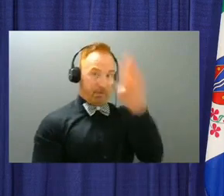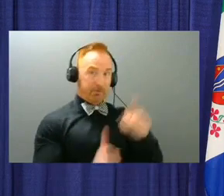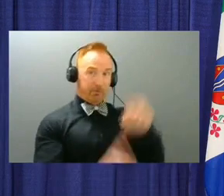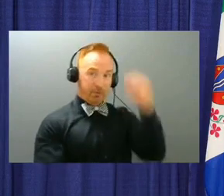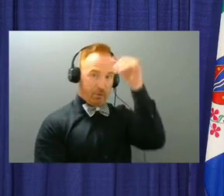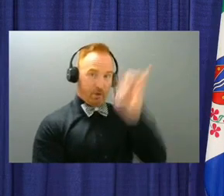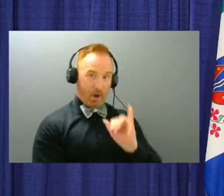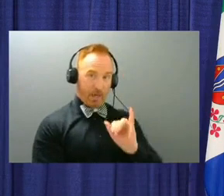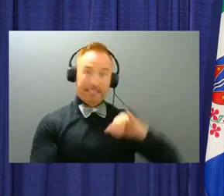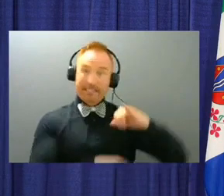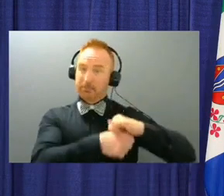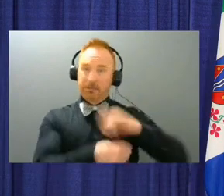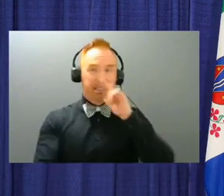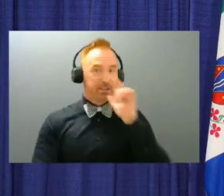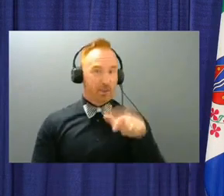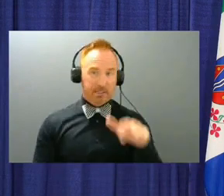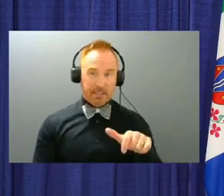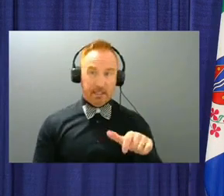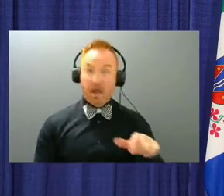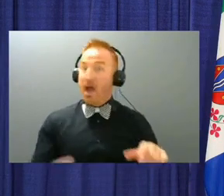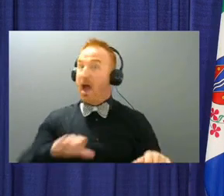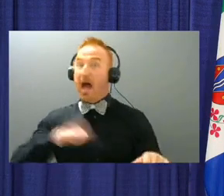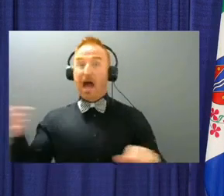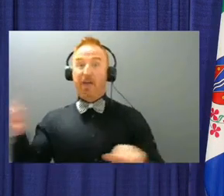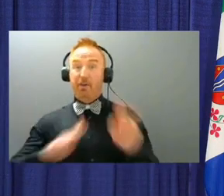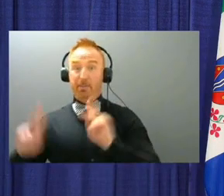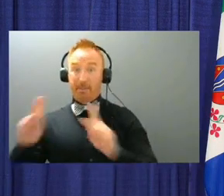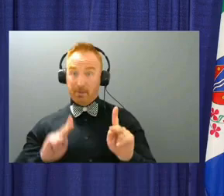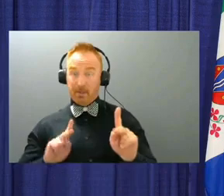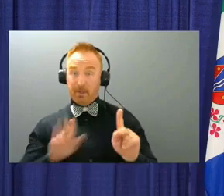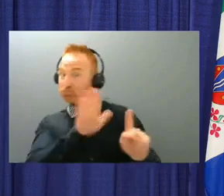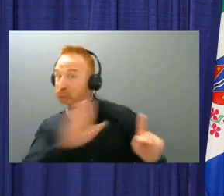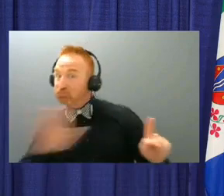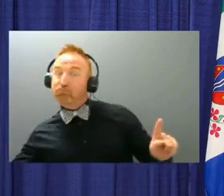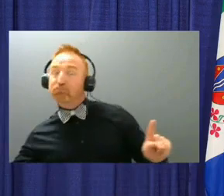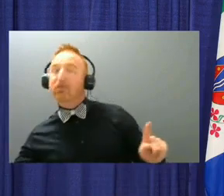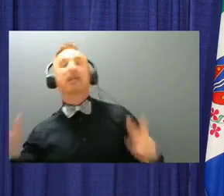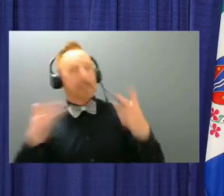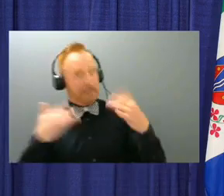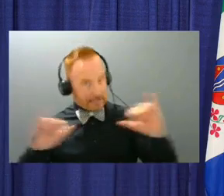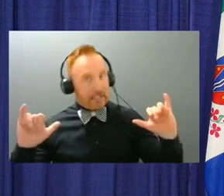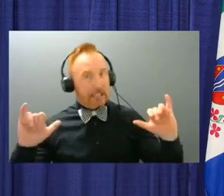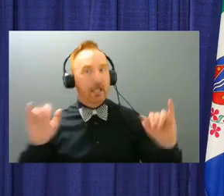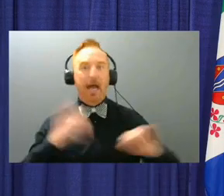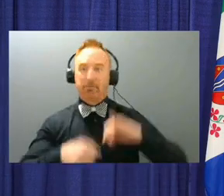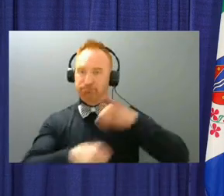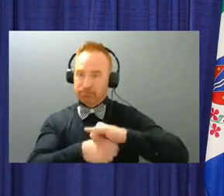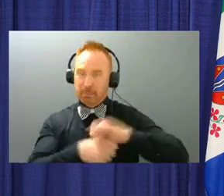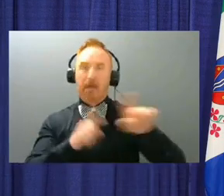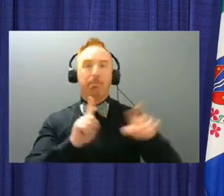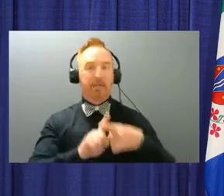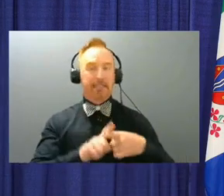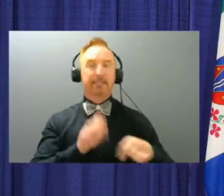Everyone else coming through our border must still a self isolated and provide a plan to the enforcement officers at the borders.